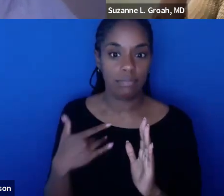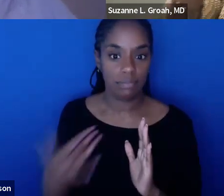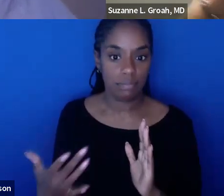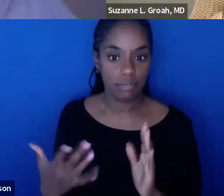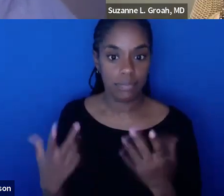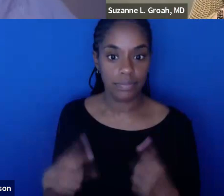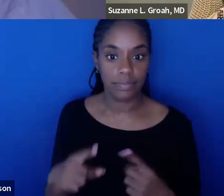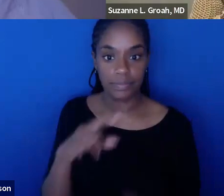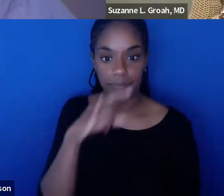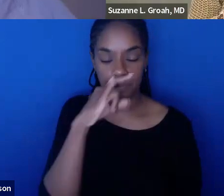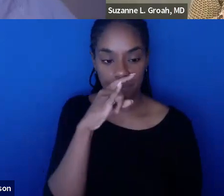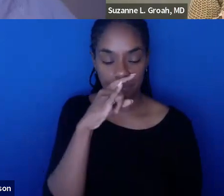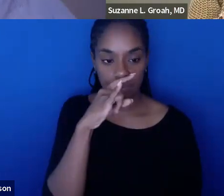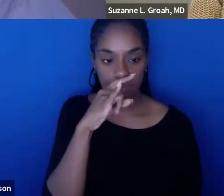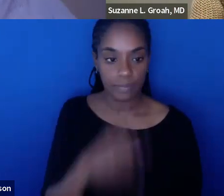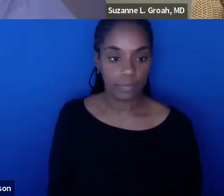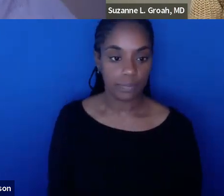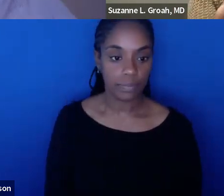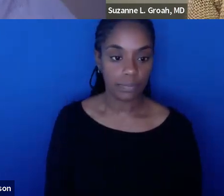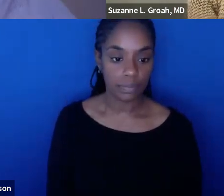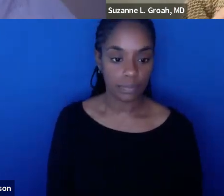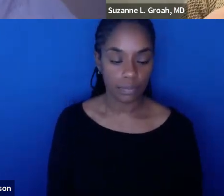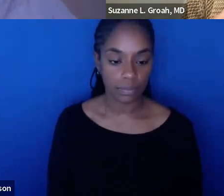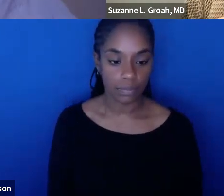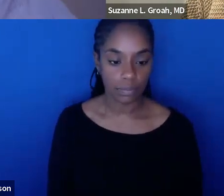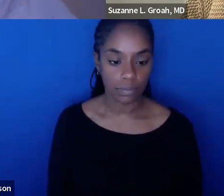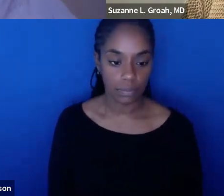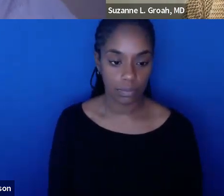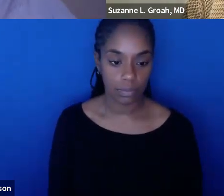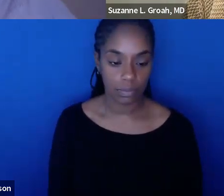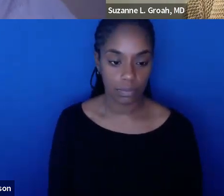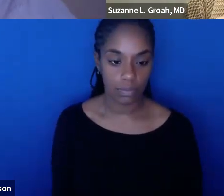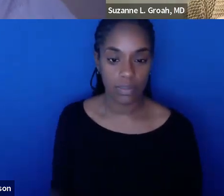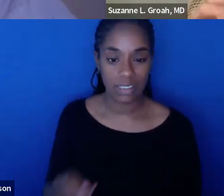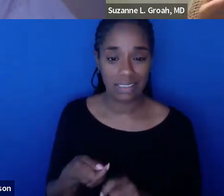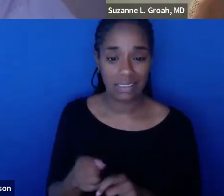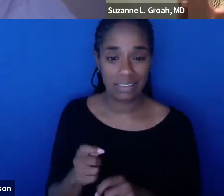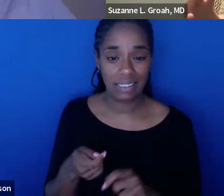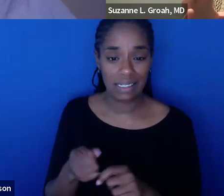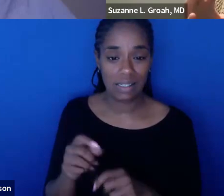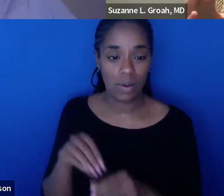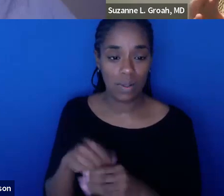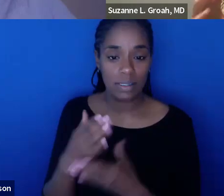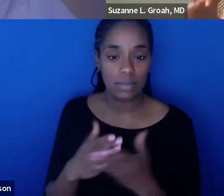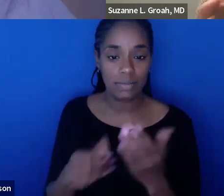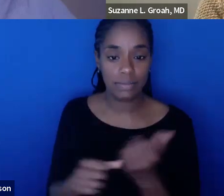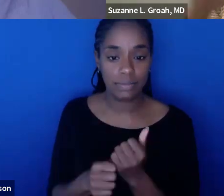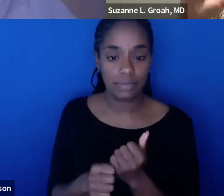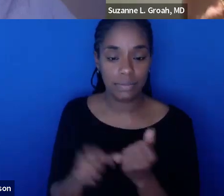They put some, they sew in some bowel to that bladder to make